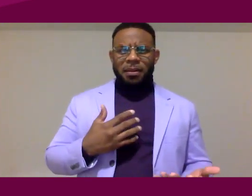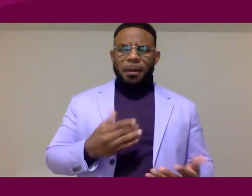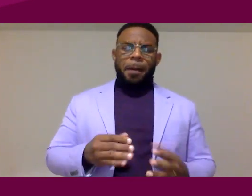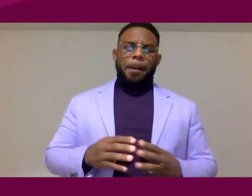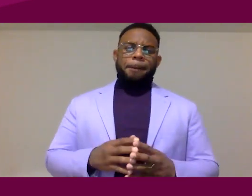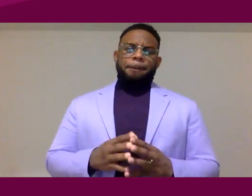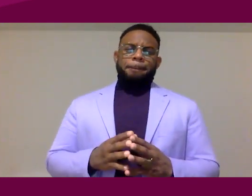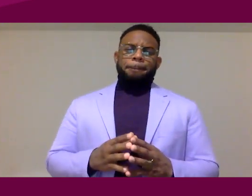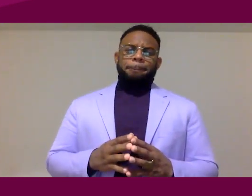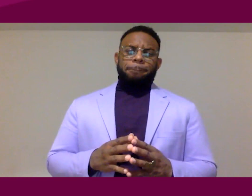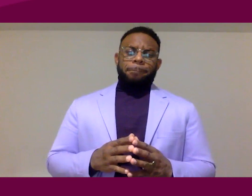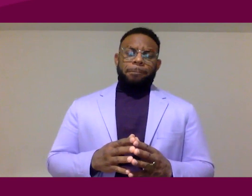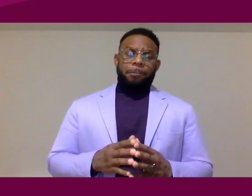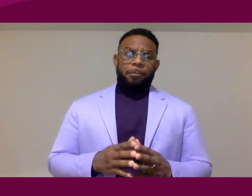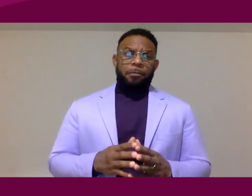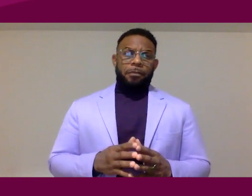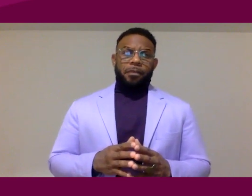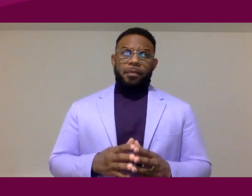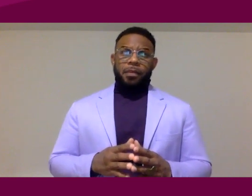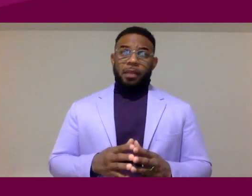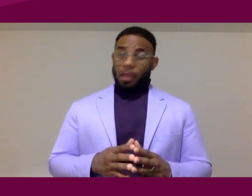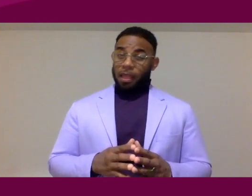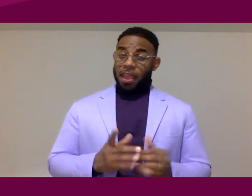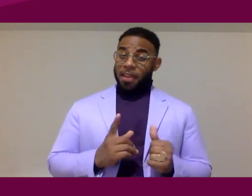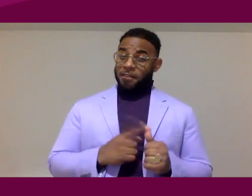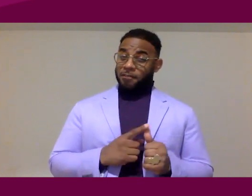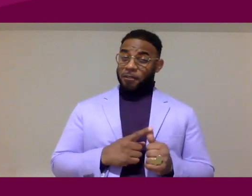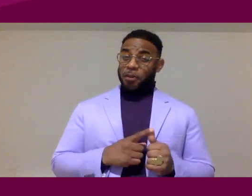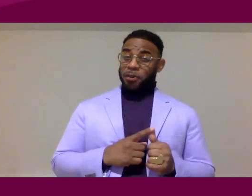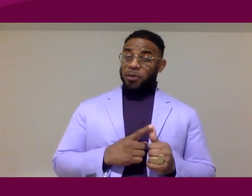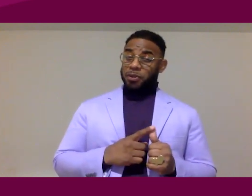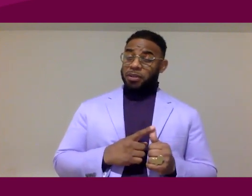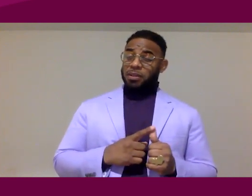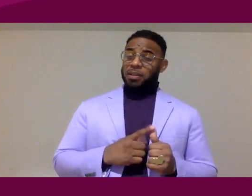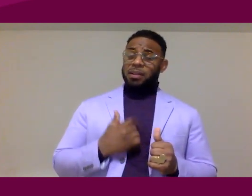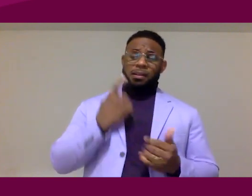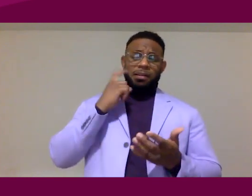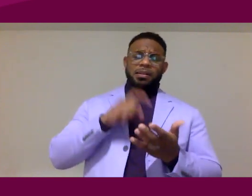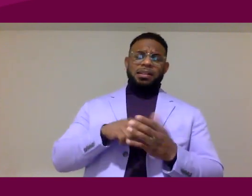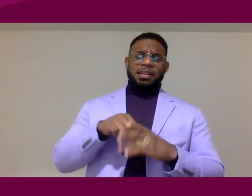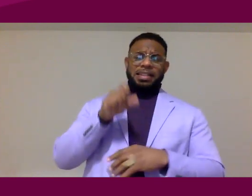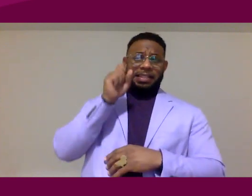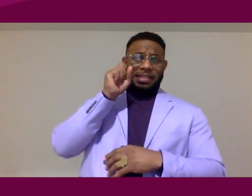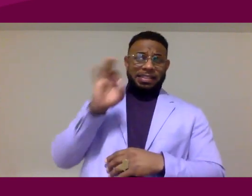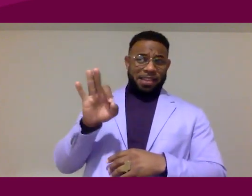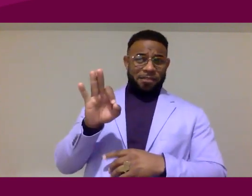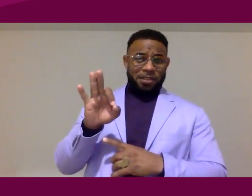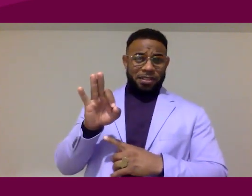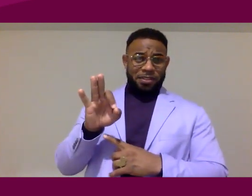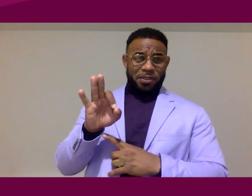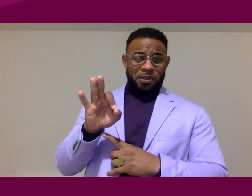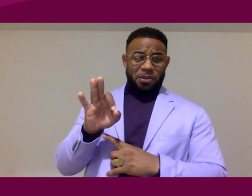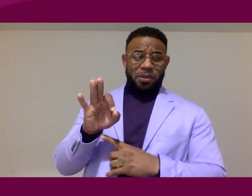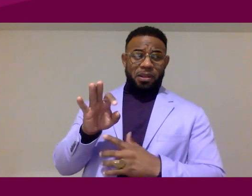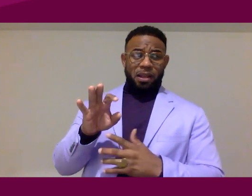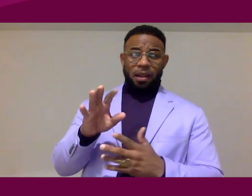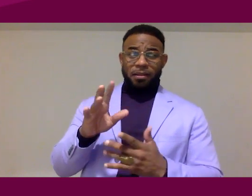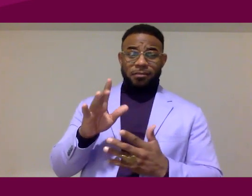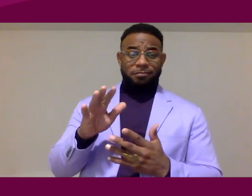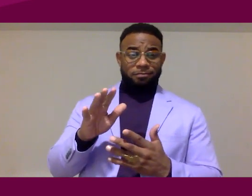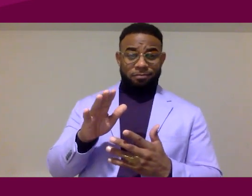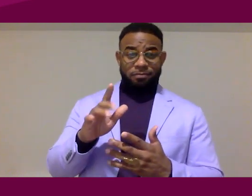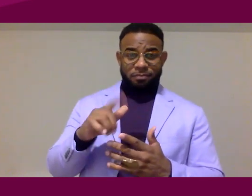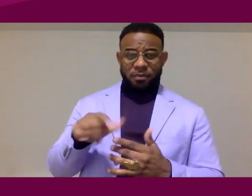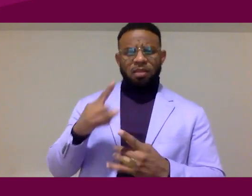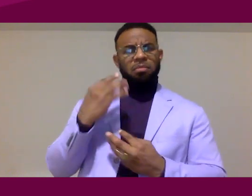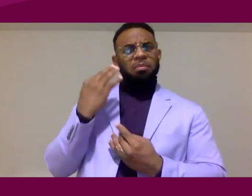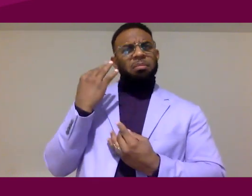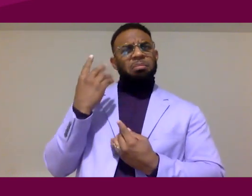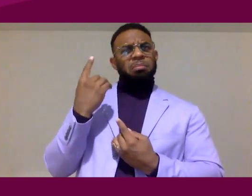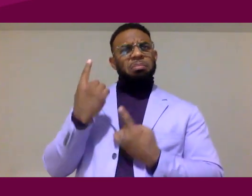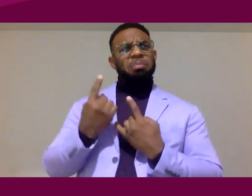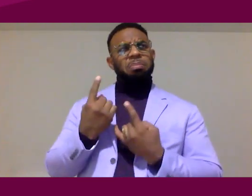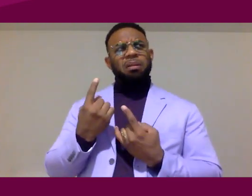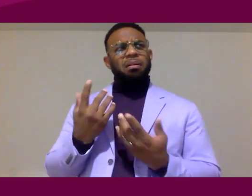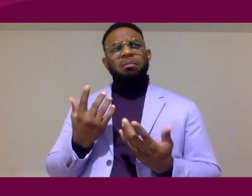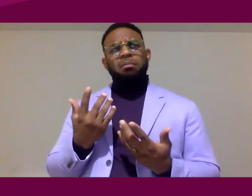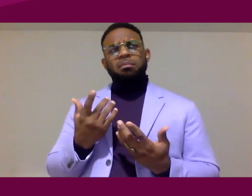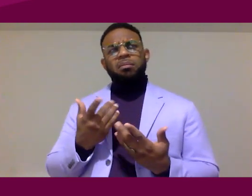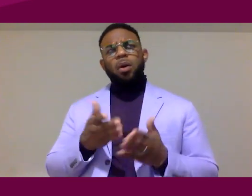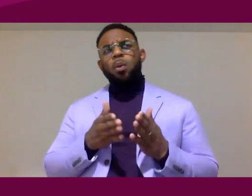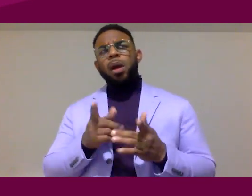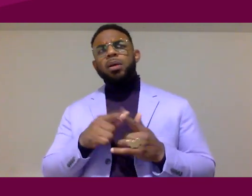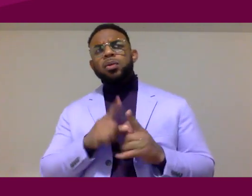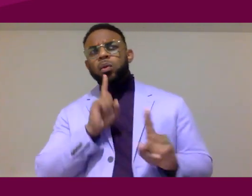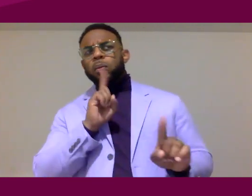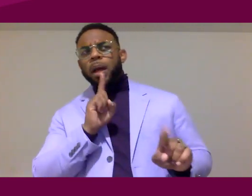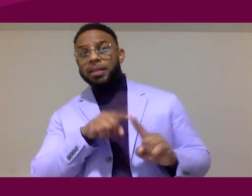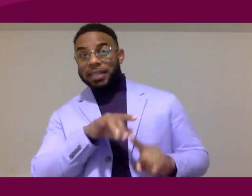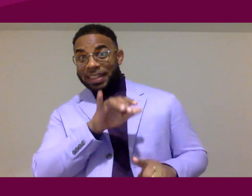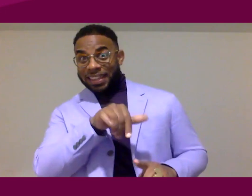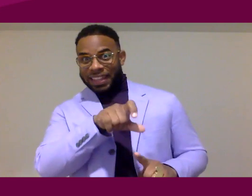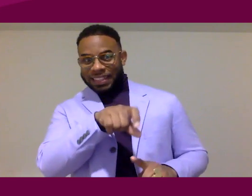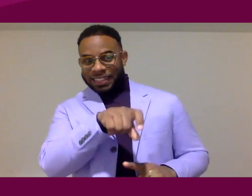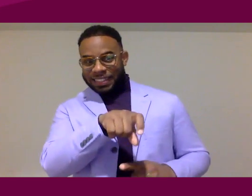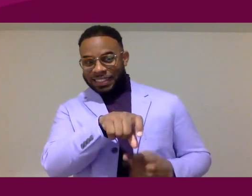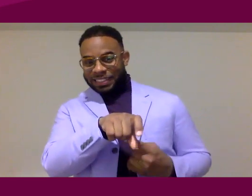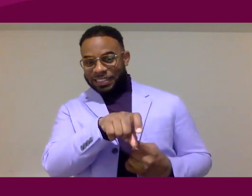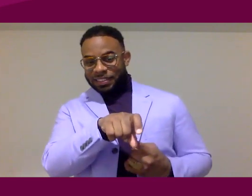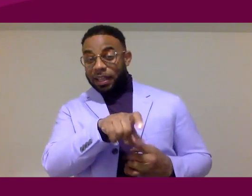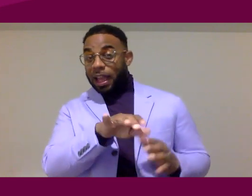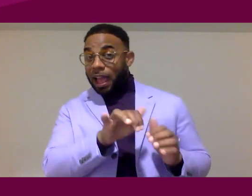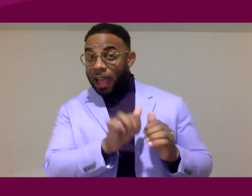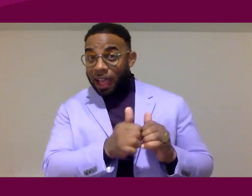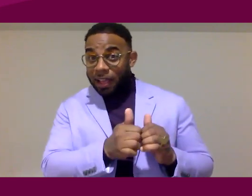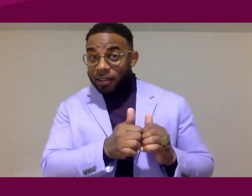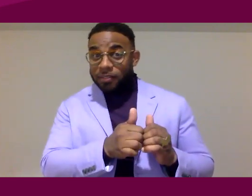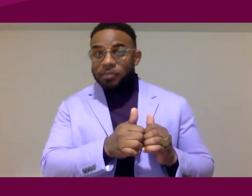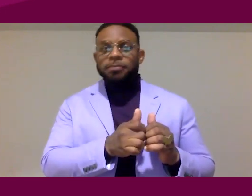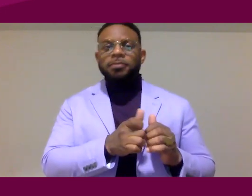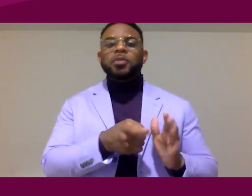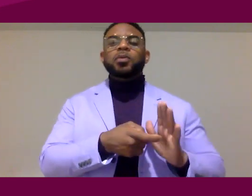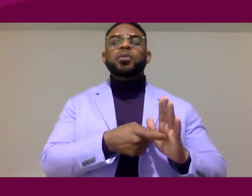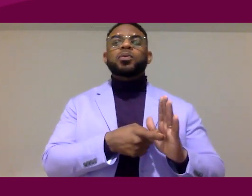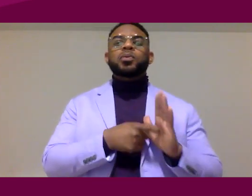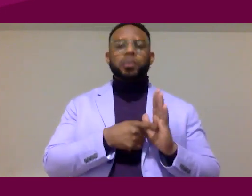And at first in San Francisco, they were considering a way to respond to that need by requiring